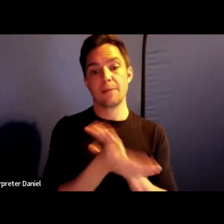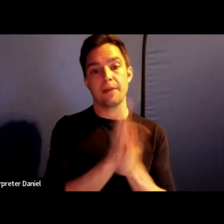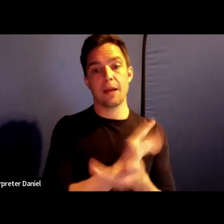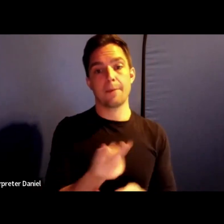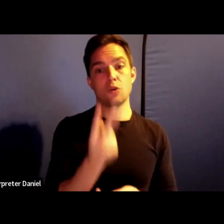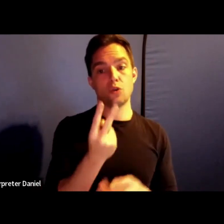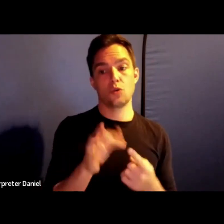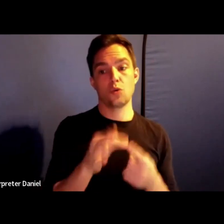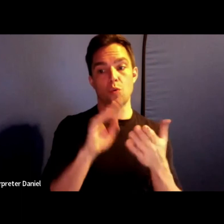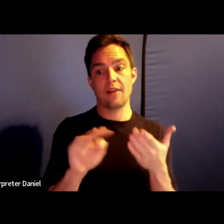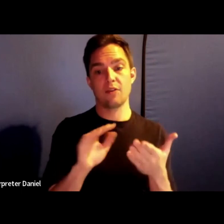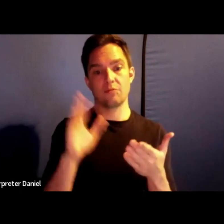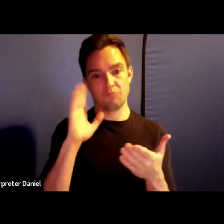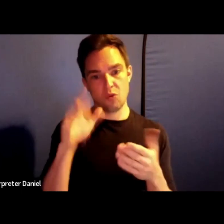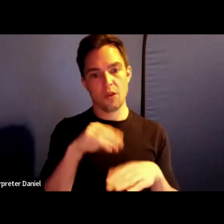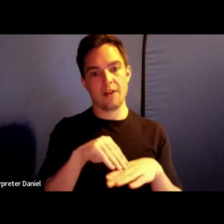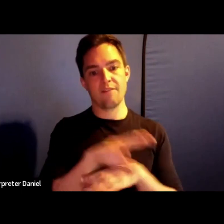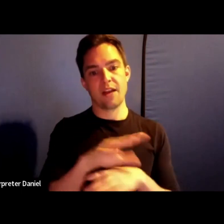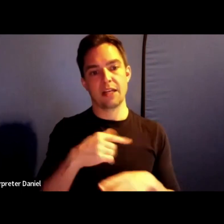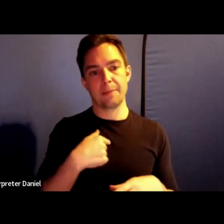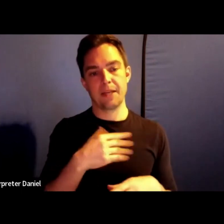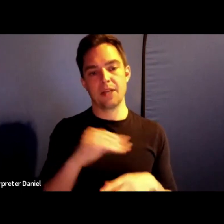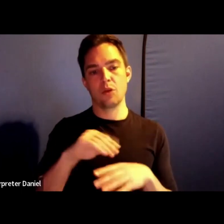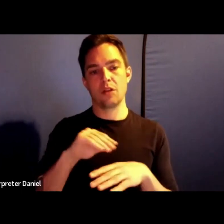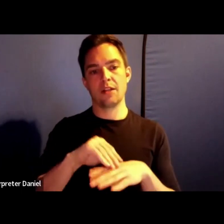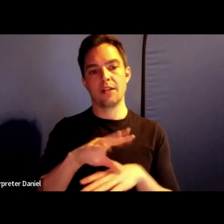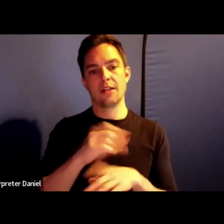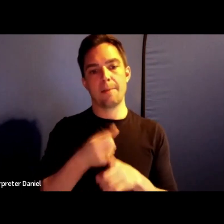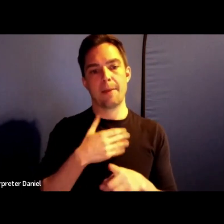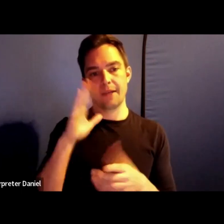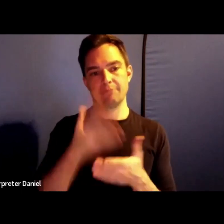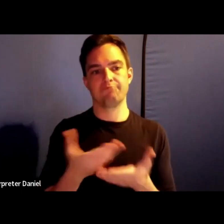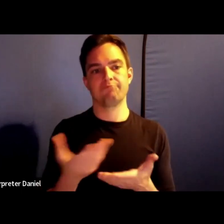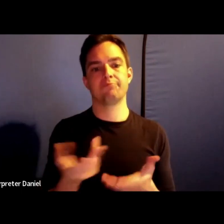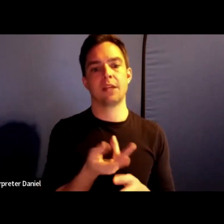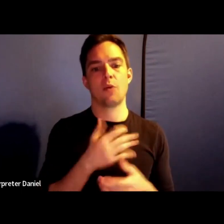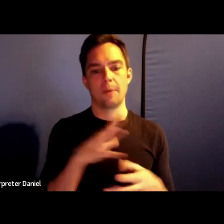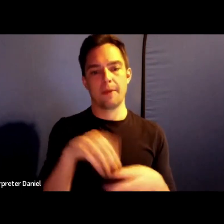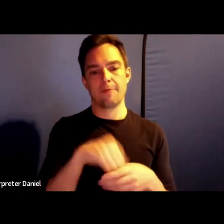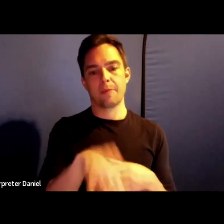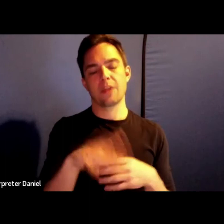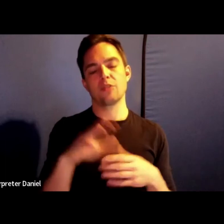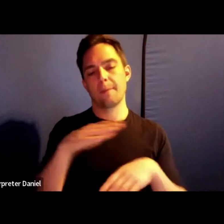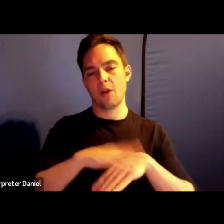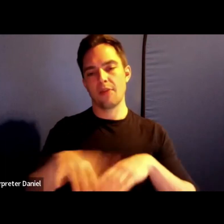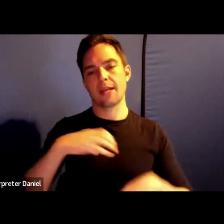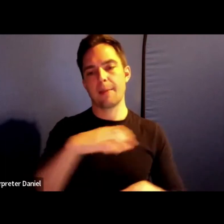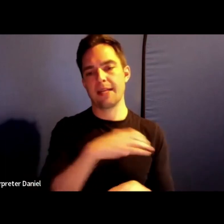going to affect me, it's going to affect my son. So I want to be a part of that. So I'm on that committee. And I also then